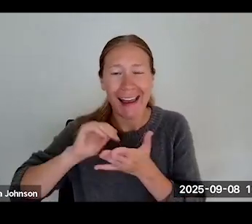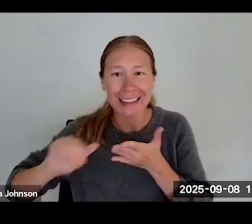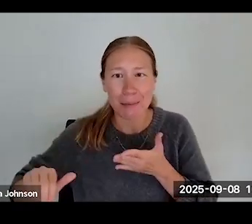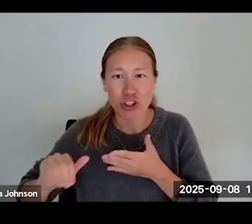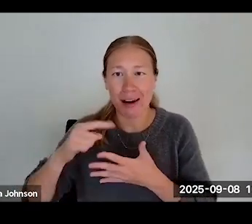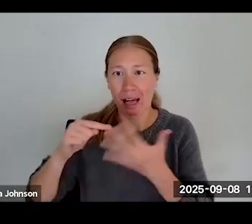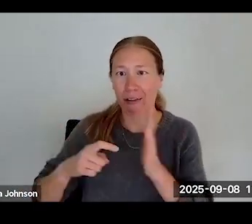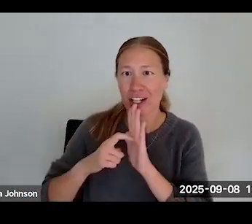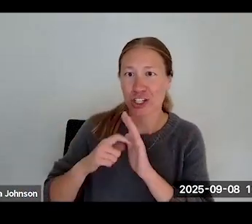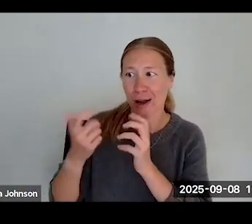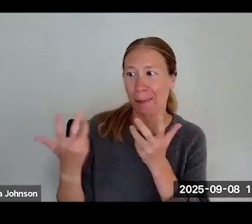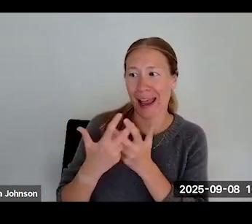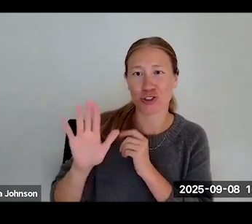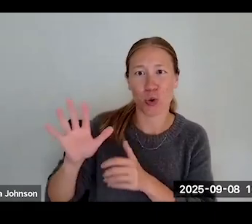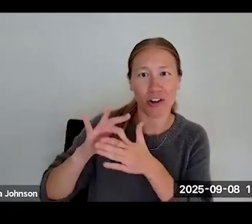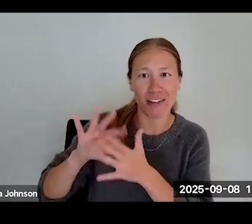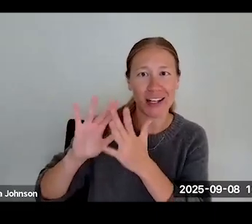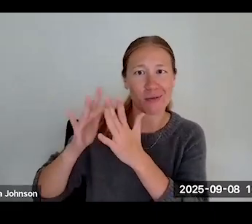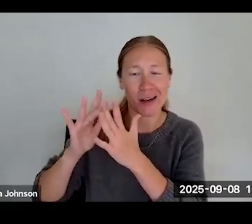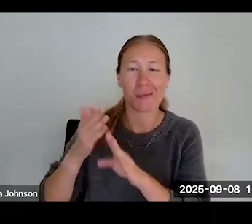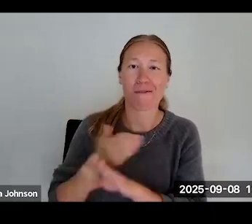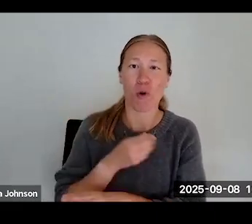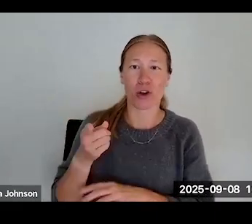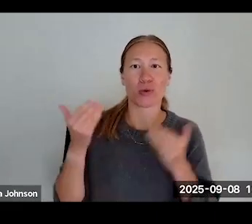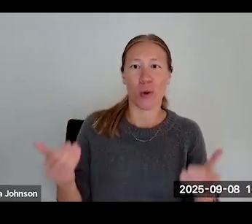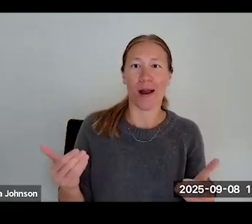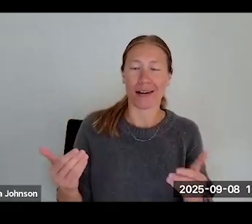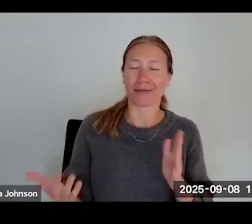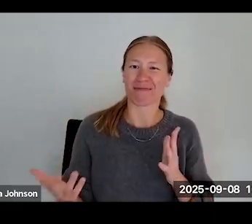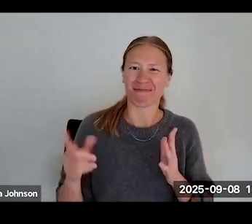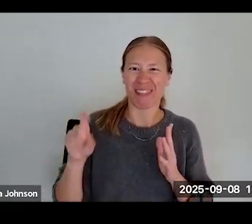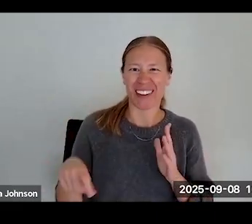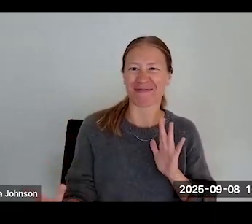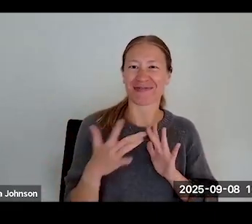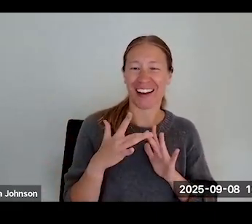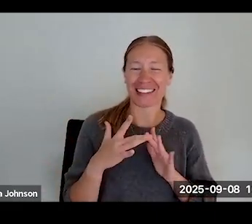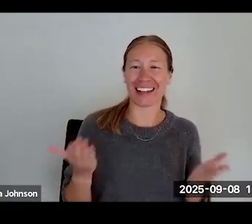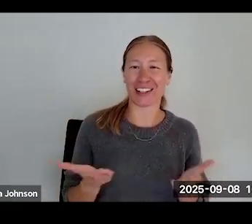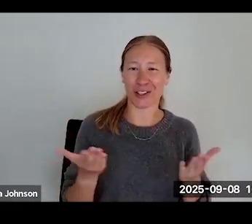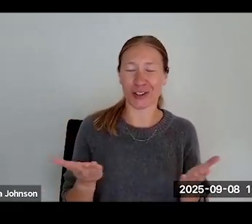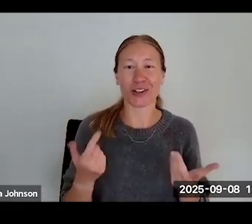or your websites before you consult with us. We are here as a resource and we really do want you to utilize us.